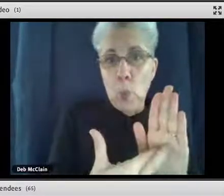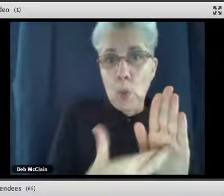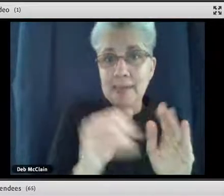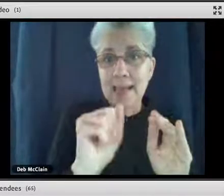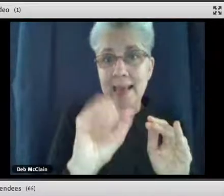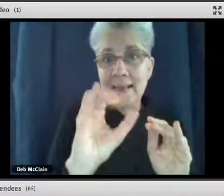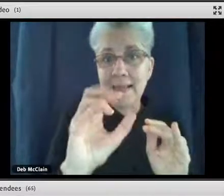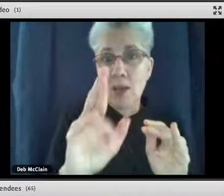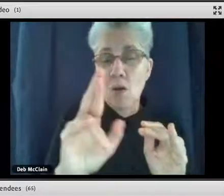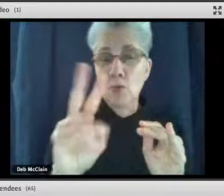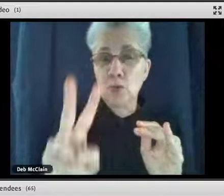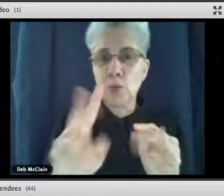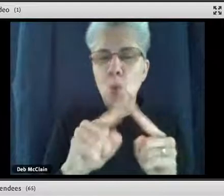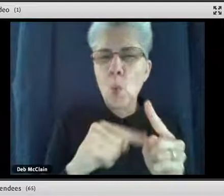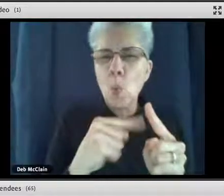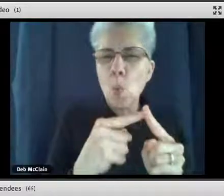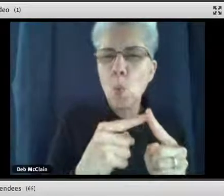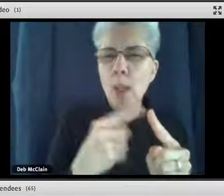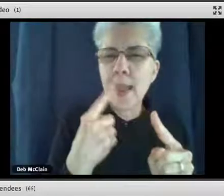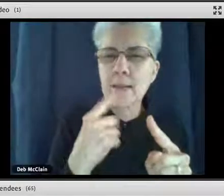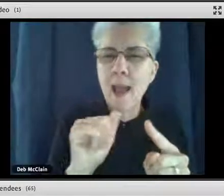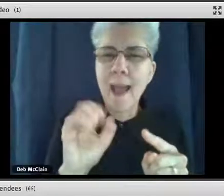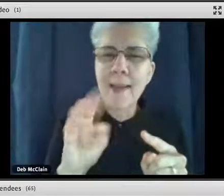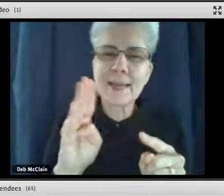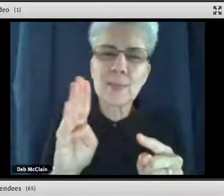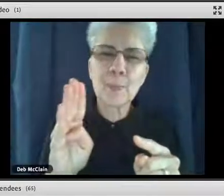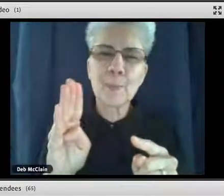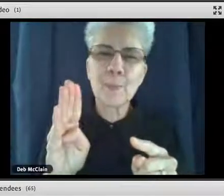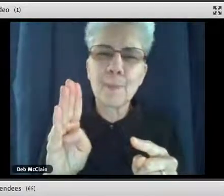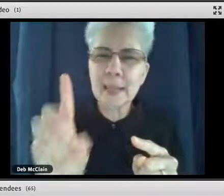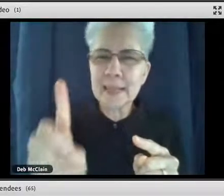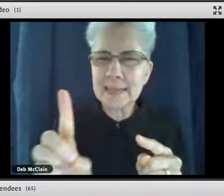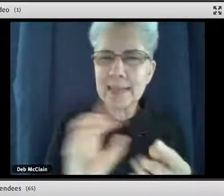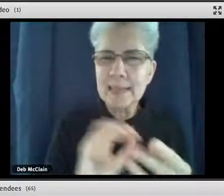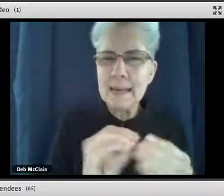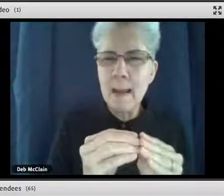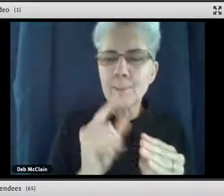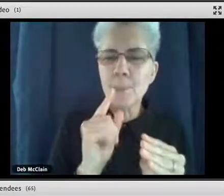of cataloging rules, AACR 2,